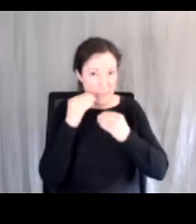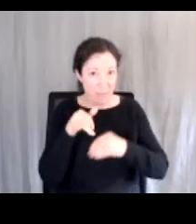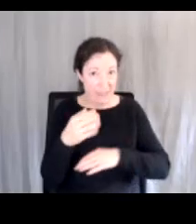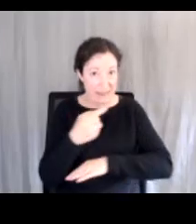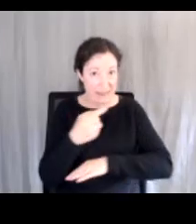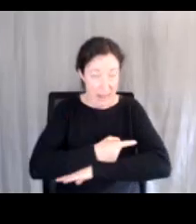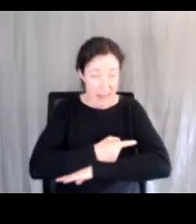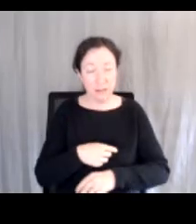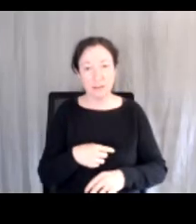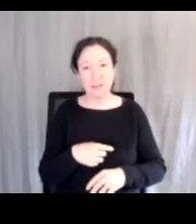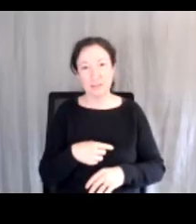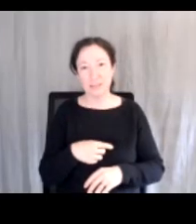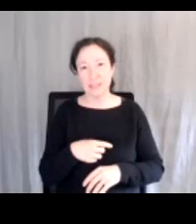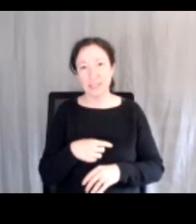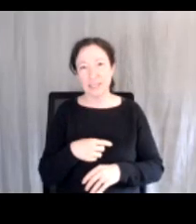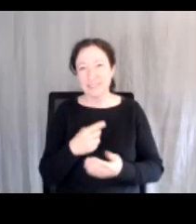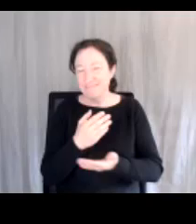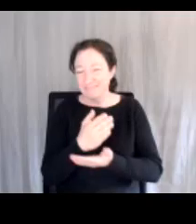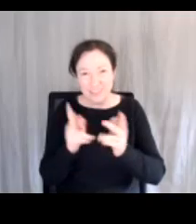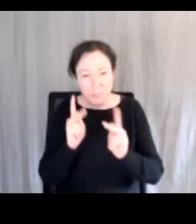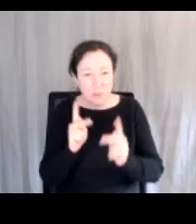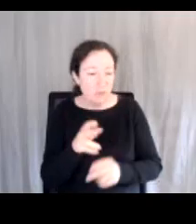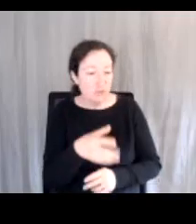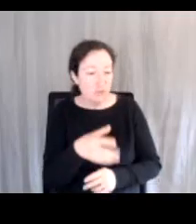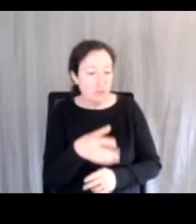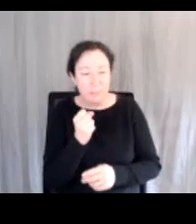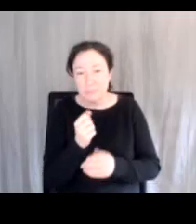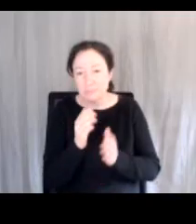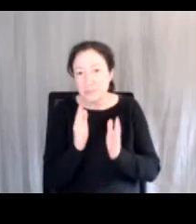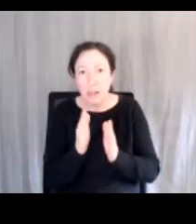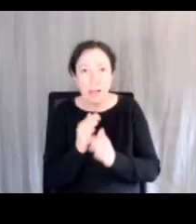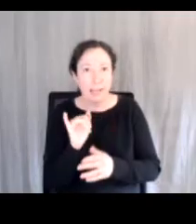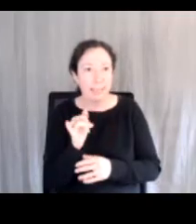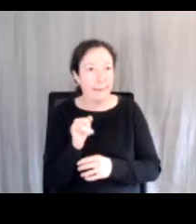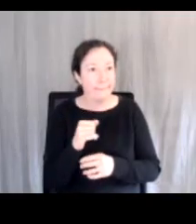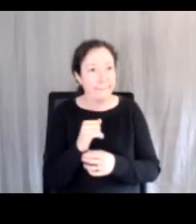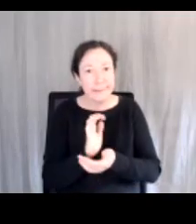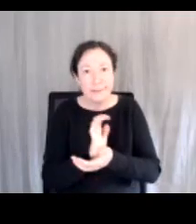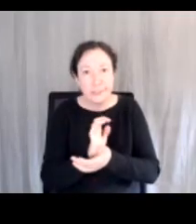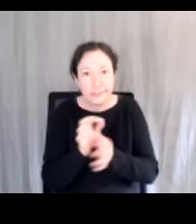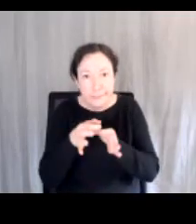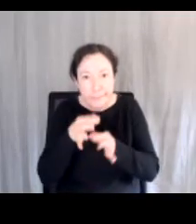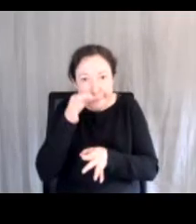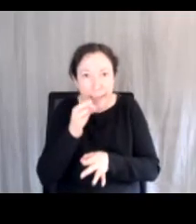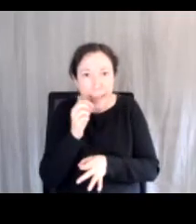I'm just kidding. That's just so common. We grab these kinds of things for, for lunch, but we want salad with protein on it.